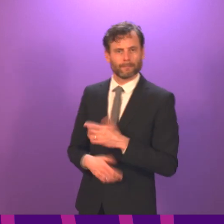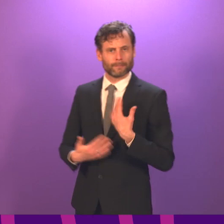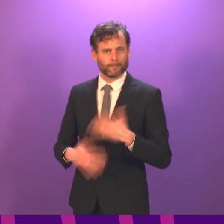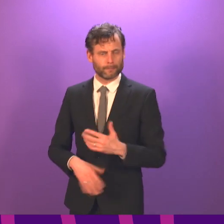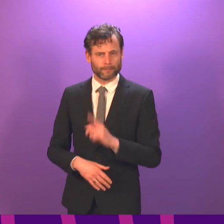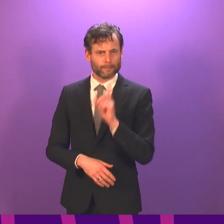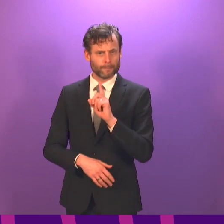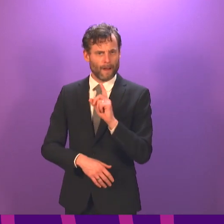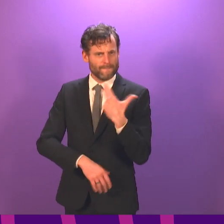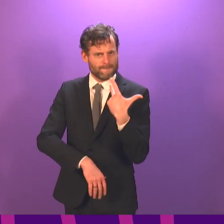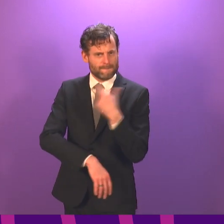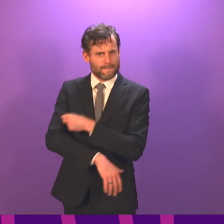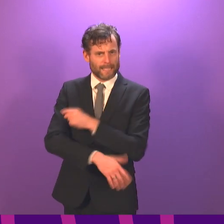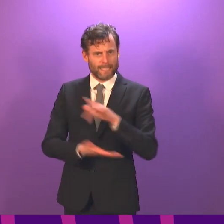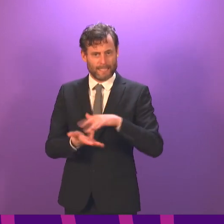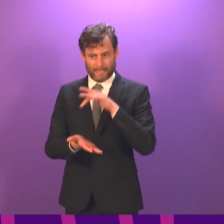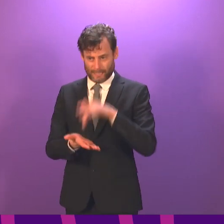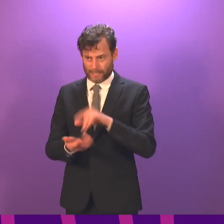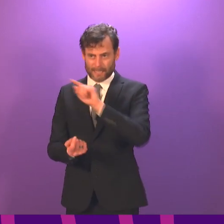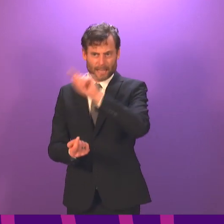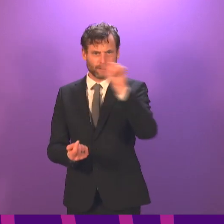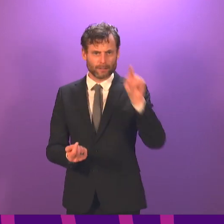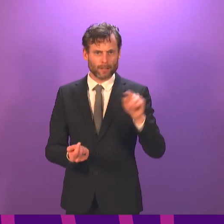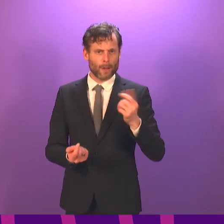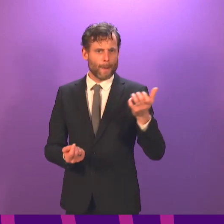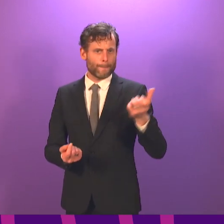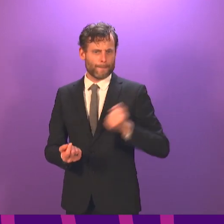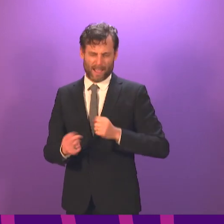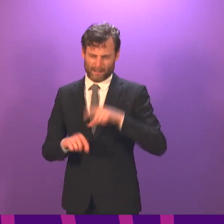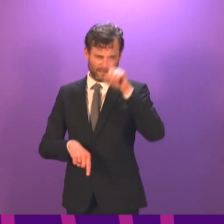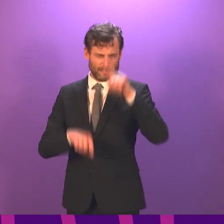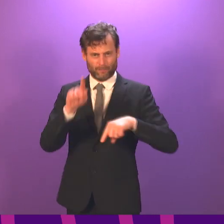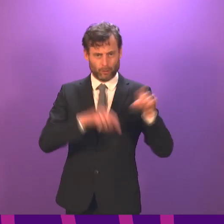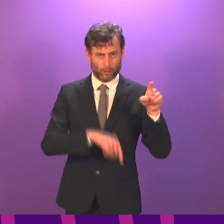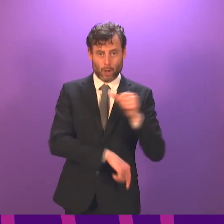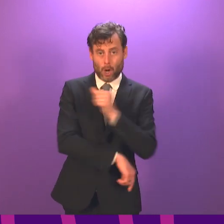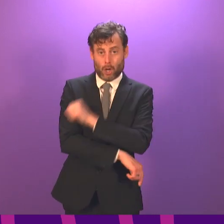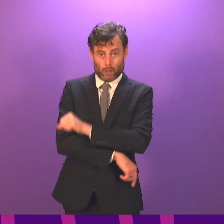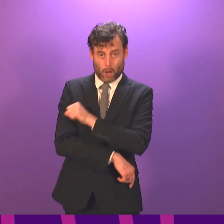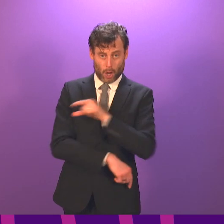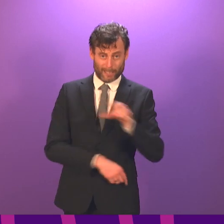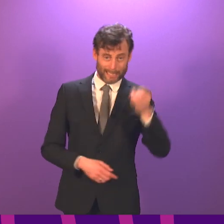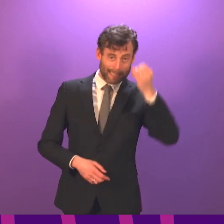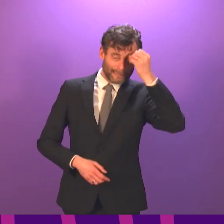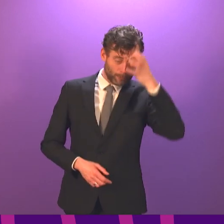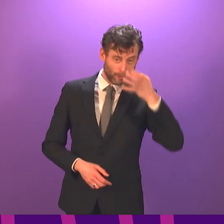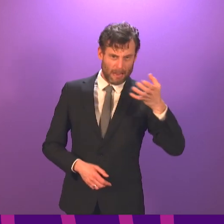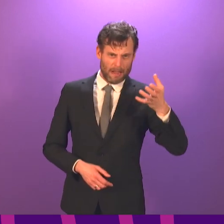years of experience in vaccination are, in some cases, paid up to a third less for the same work. One nurse wrote to me and said that